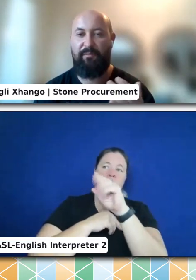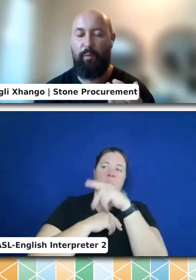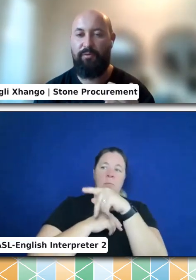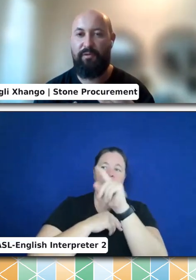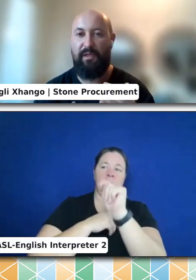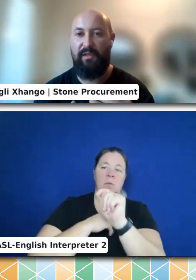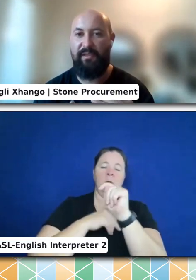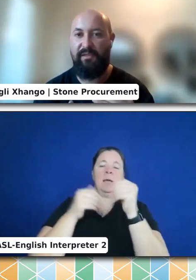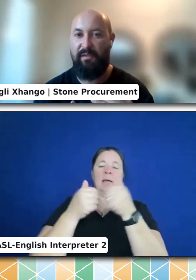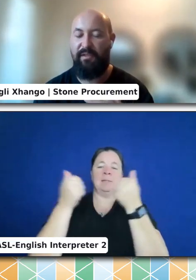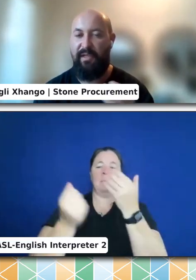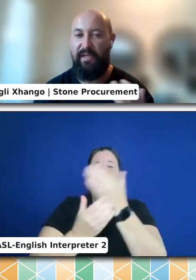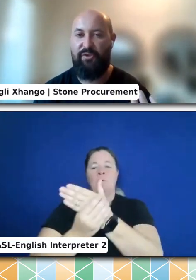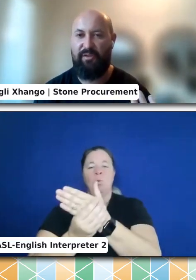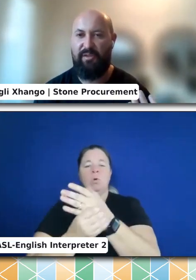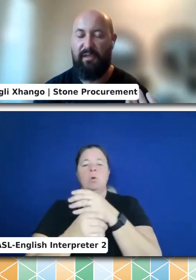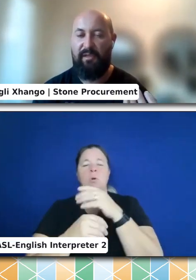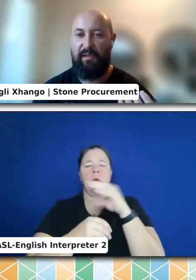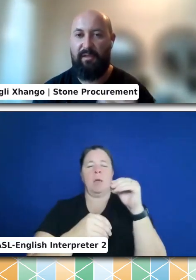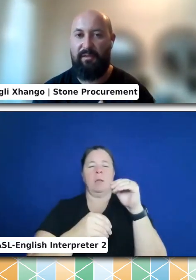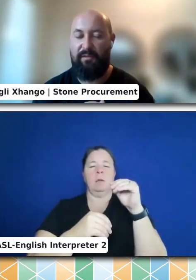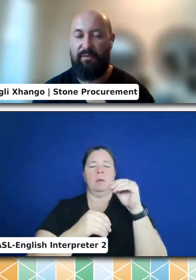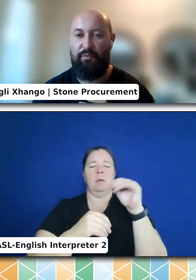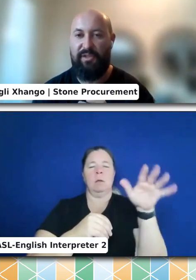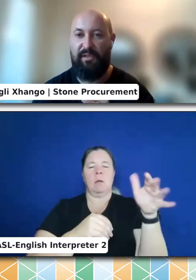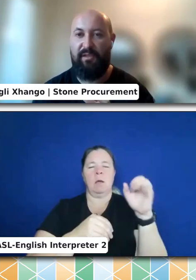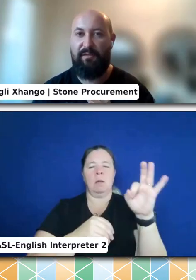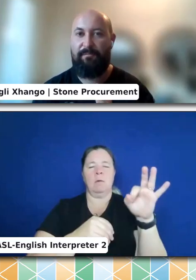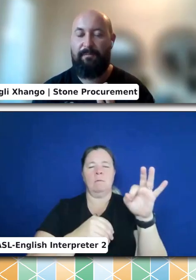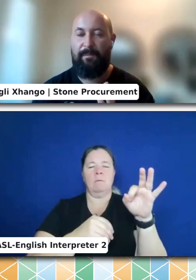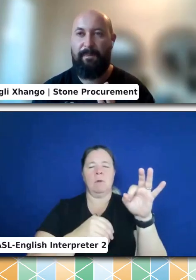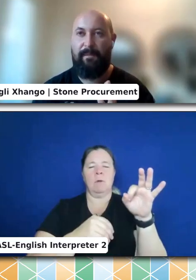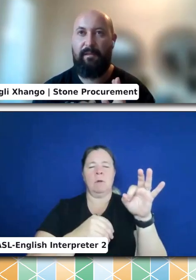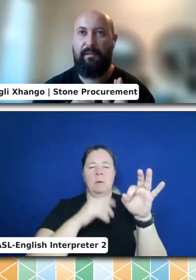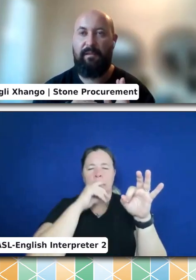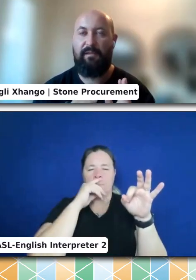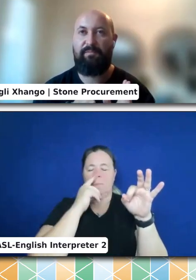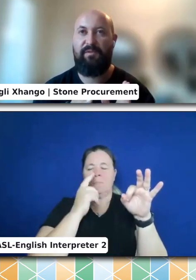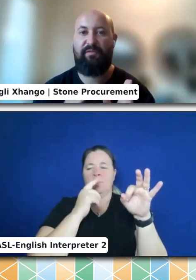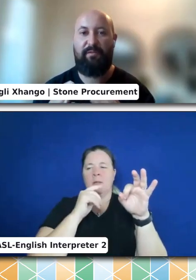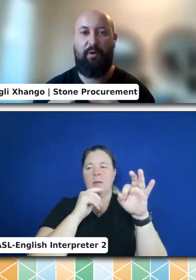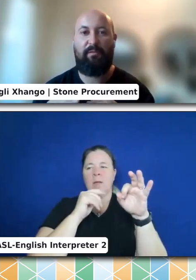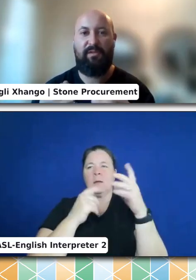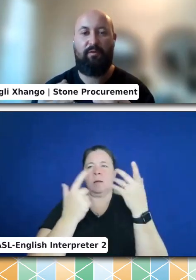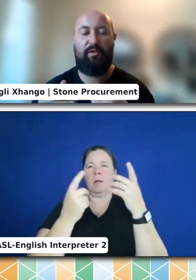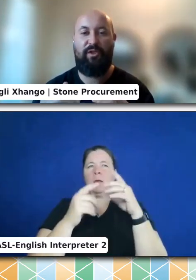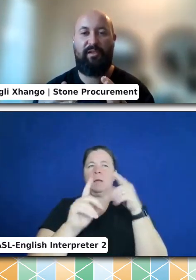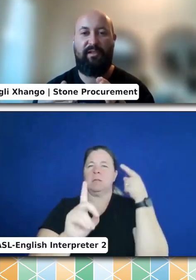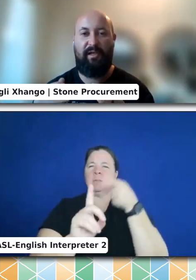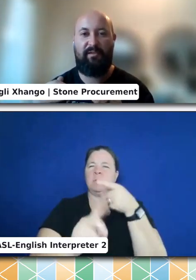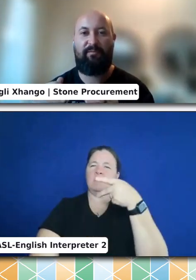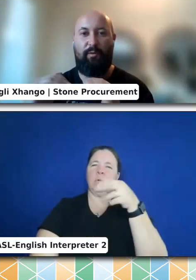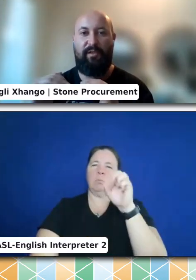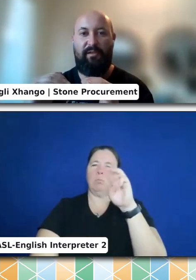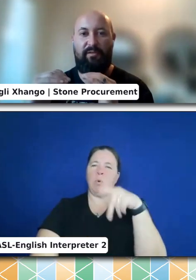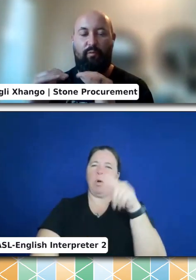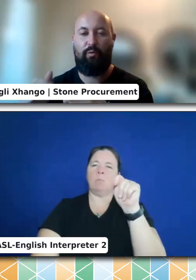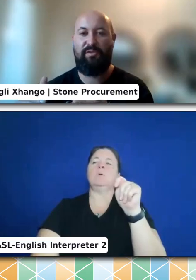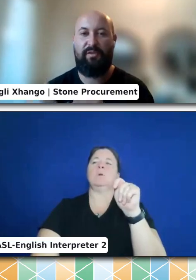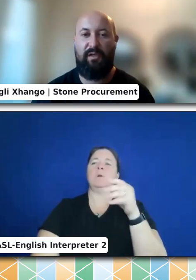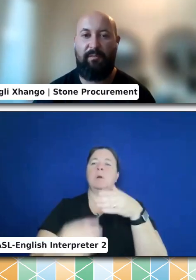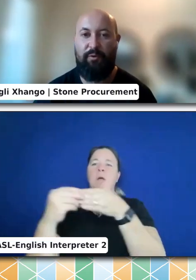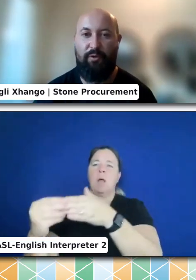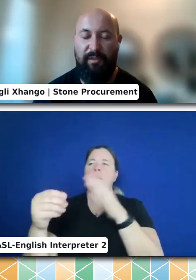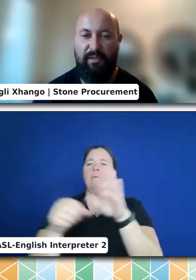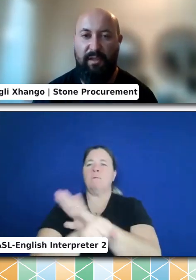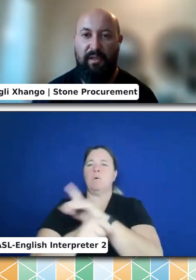Folder, or I guess kind of an agent, uh, using. Specific prompts, or trying to guide it fully towards, uh, procurement.